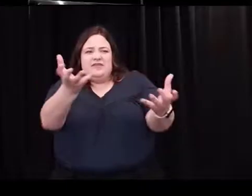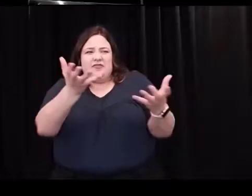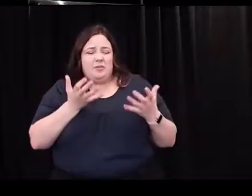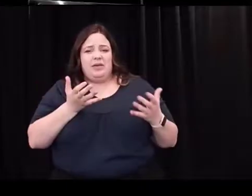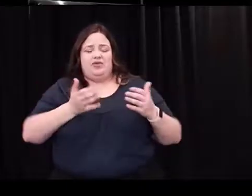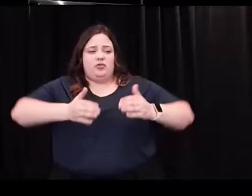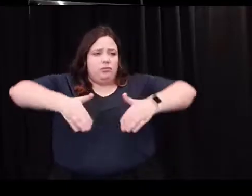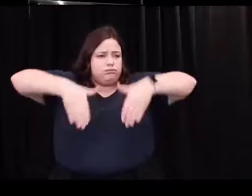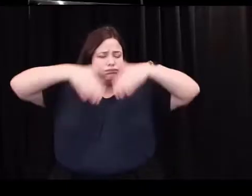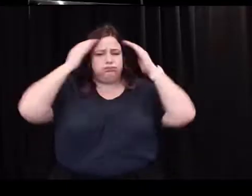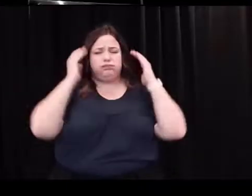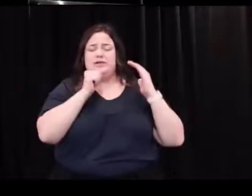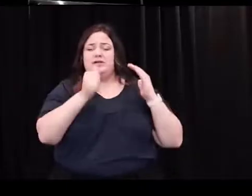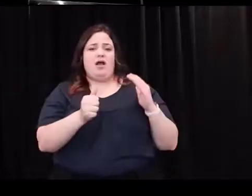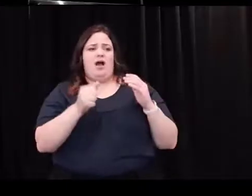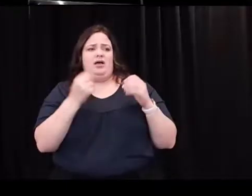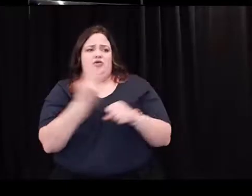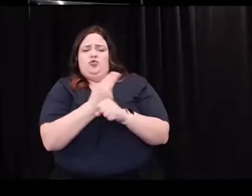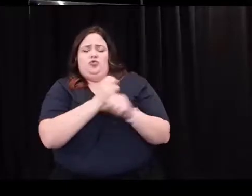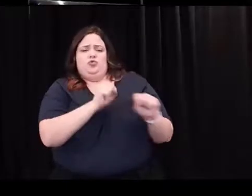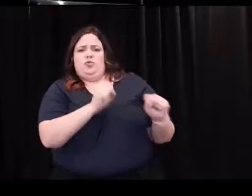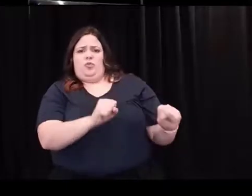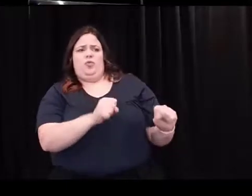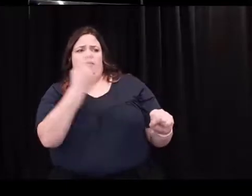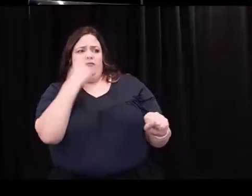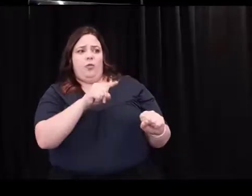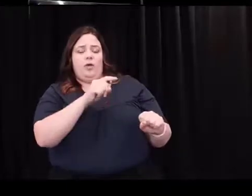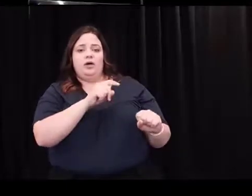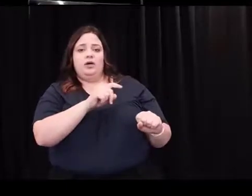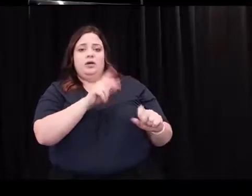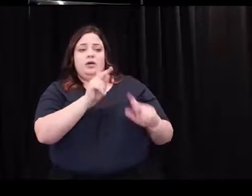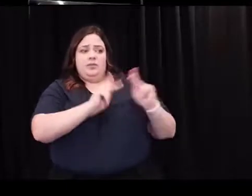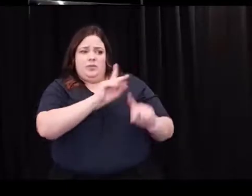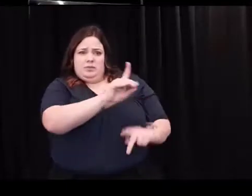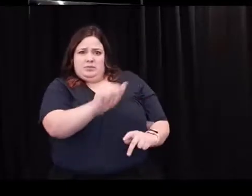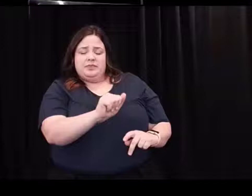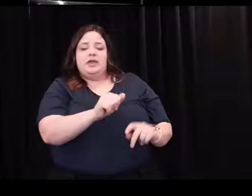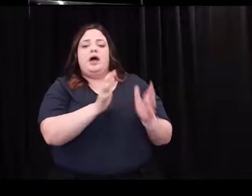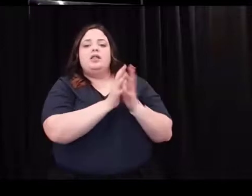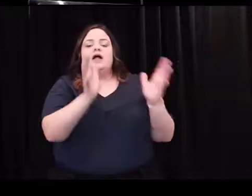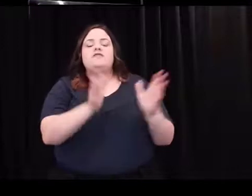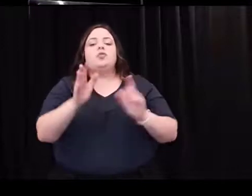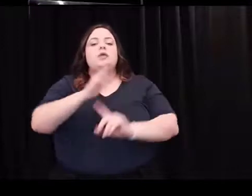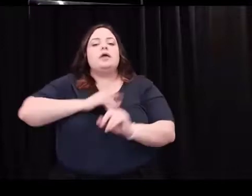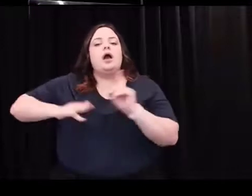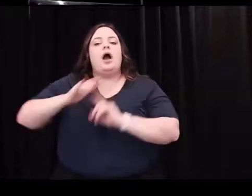not usable for those people and so a lot of it has to do with content design. Plainlanguage.gov is